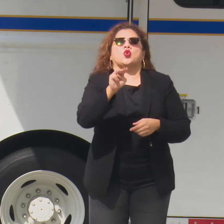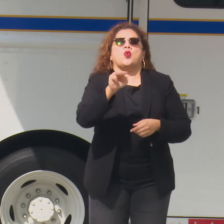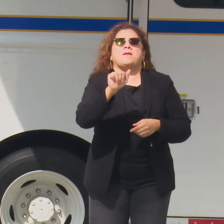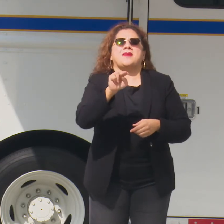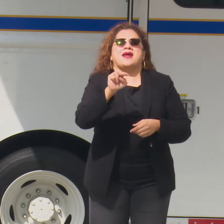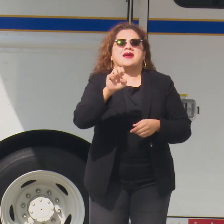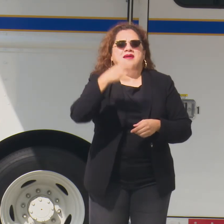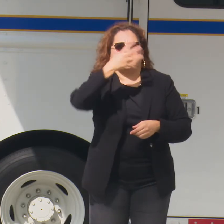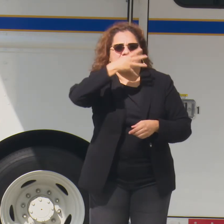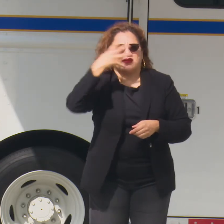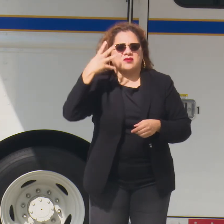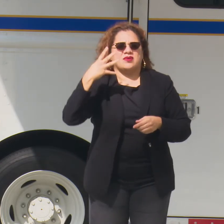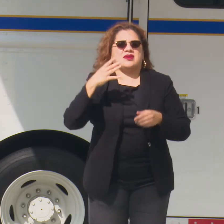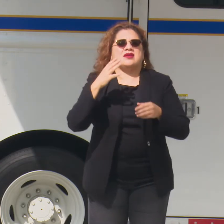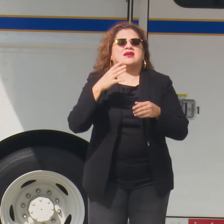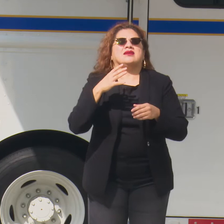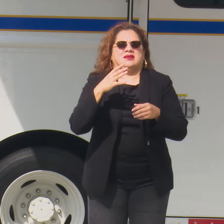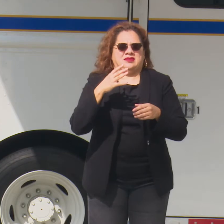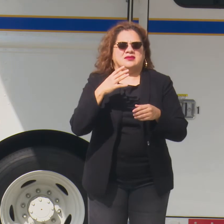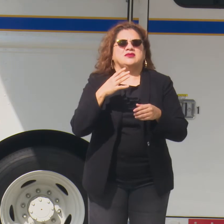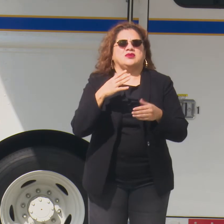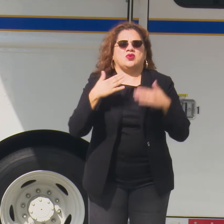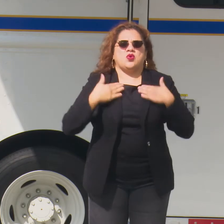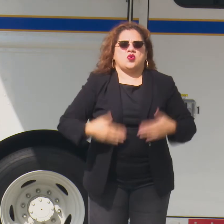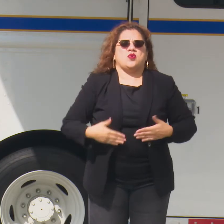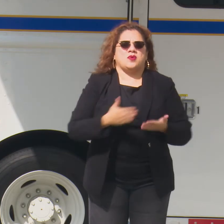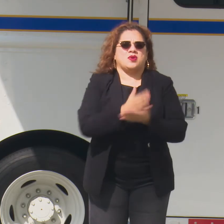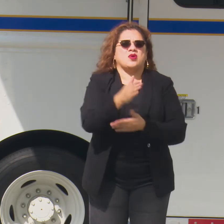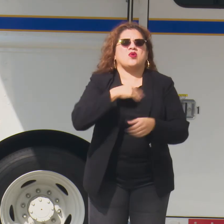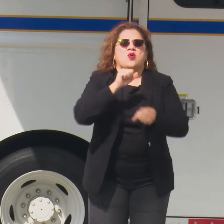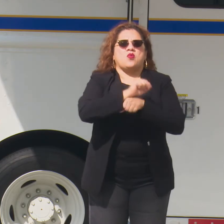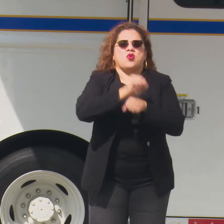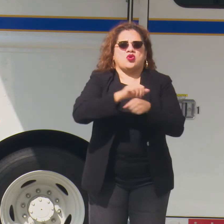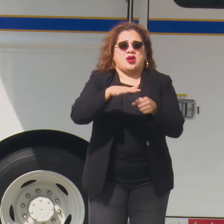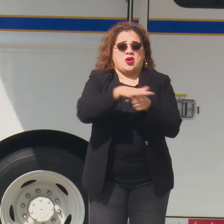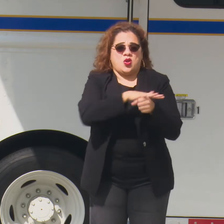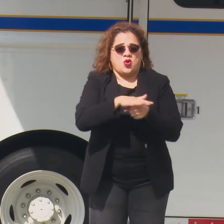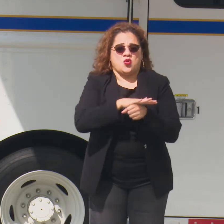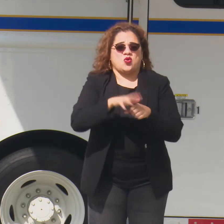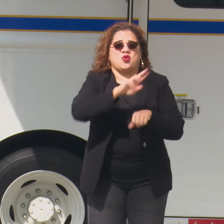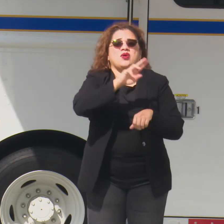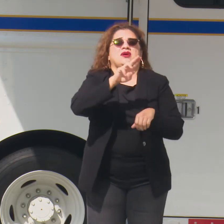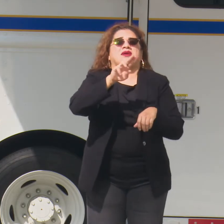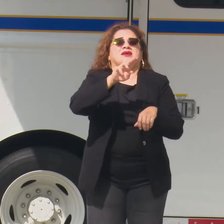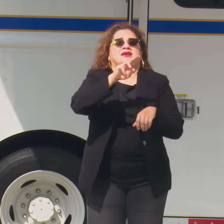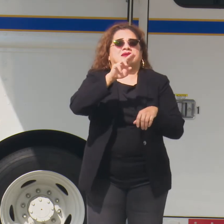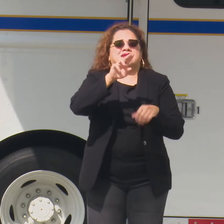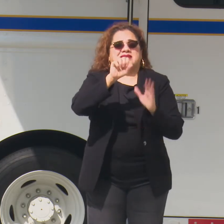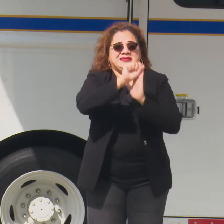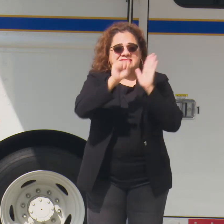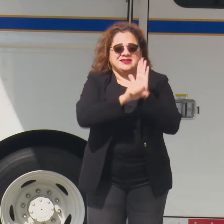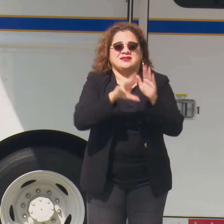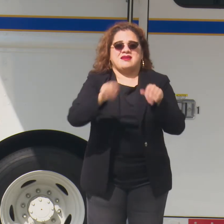organization working at the local, state, and national level to create a just society fully inclusive of immigrants.